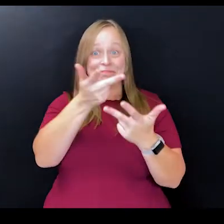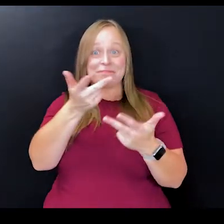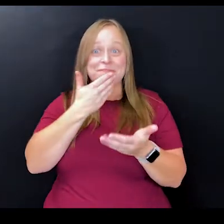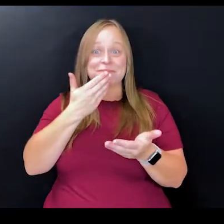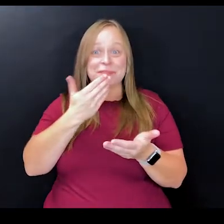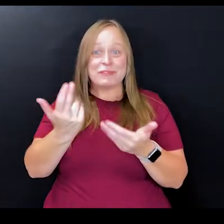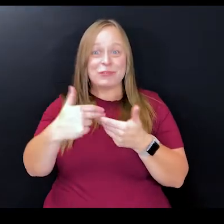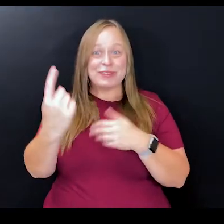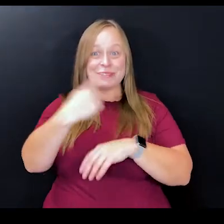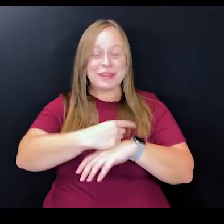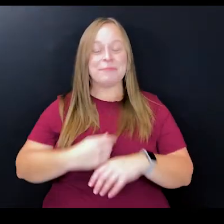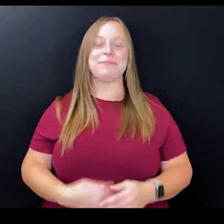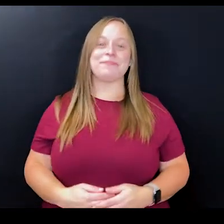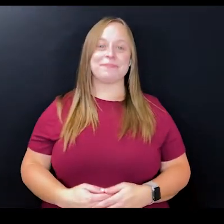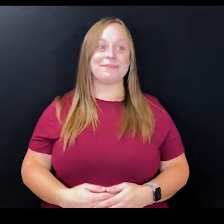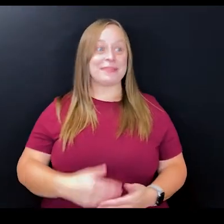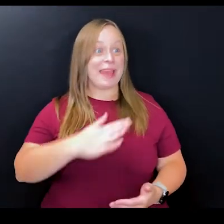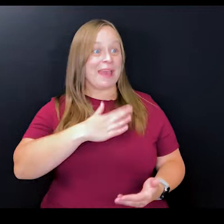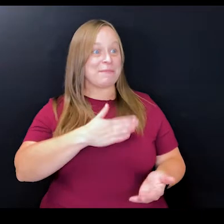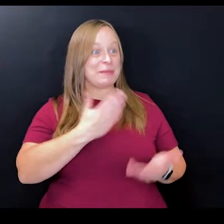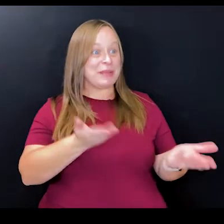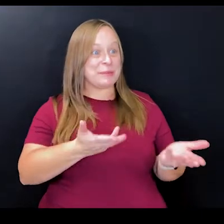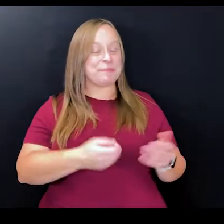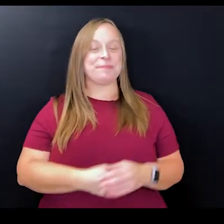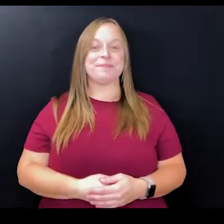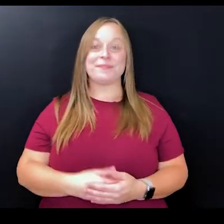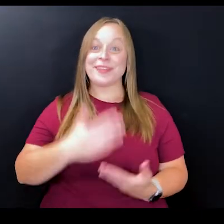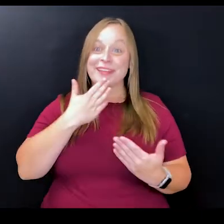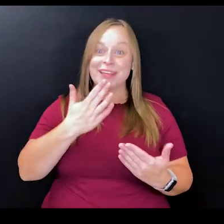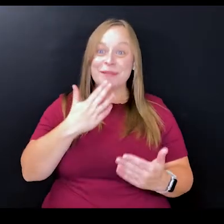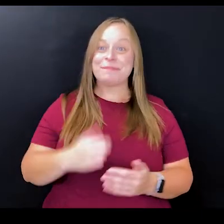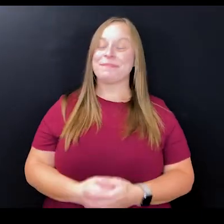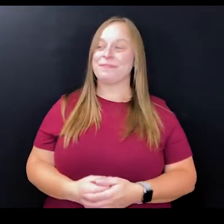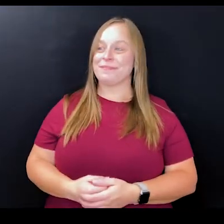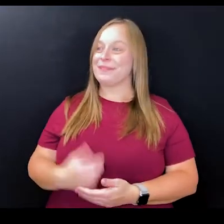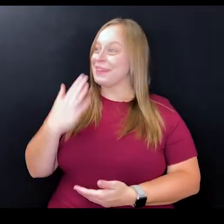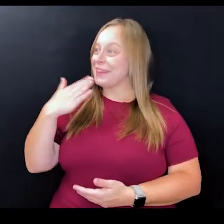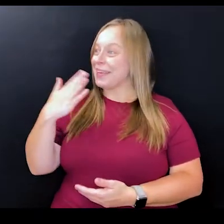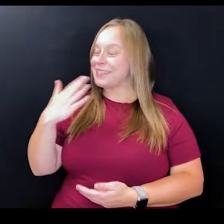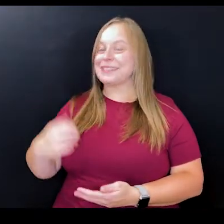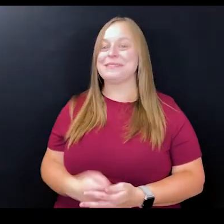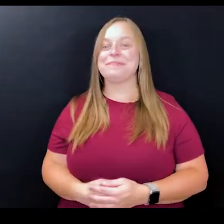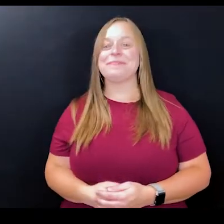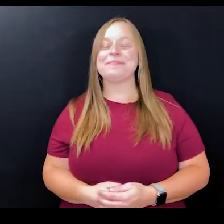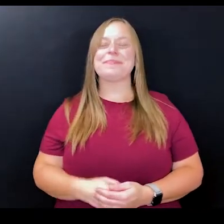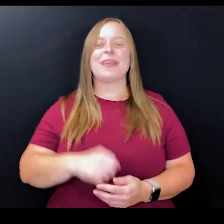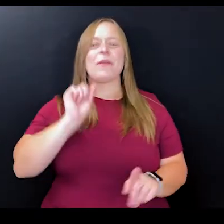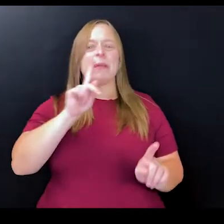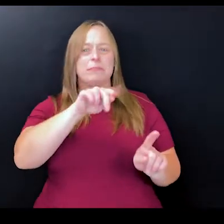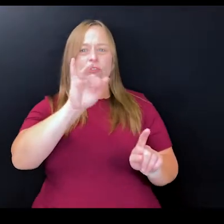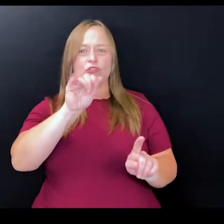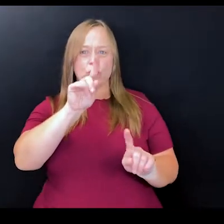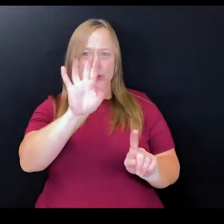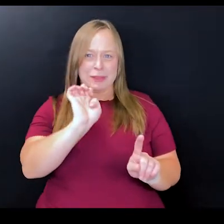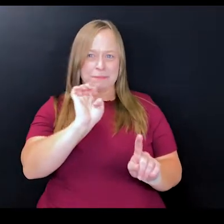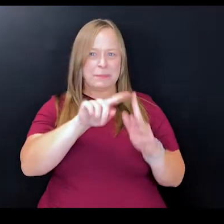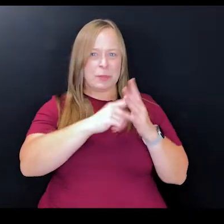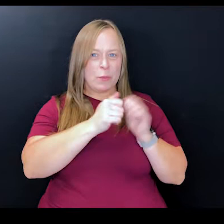thank you all for joining us today. Happy to be here. Thank you. Thanks. Julie, let's start with you,